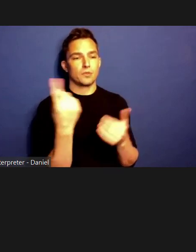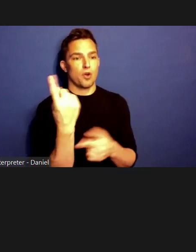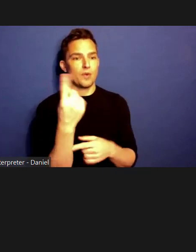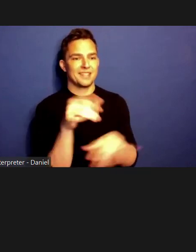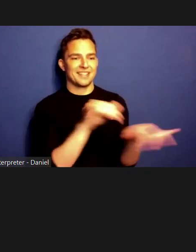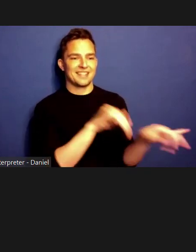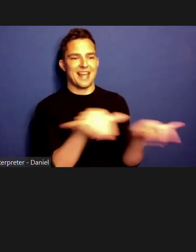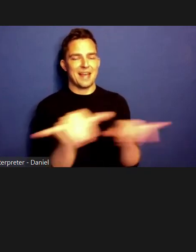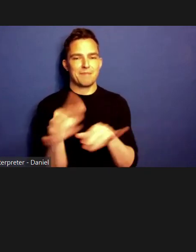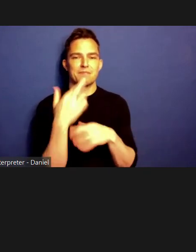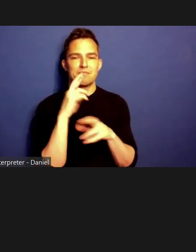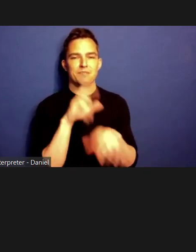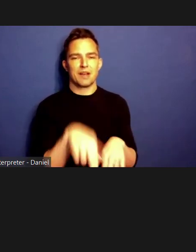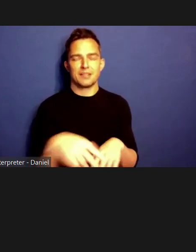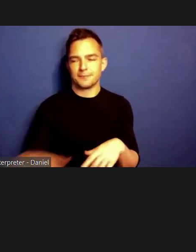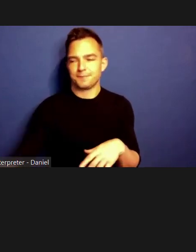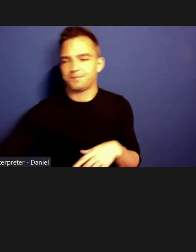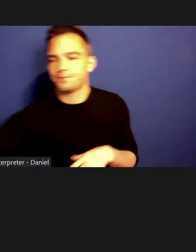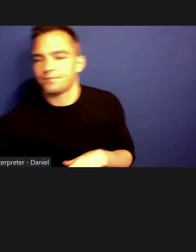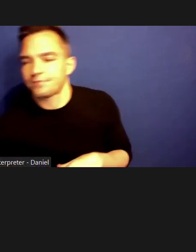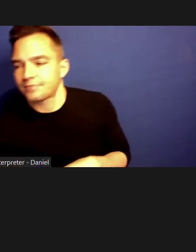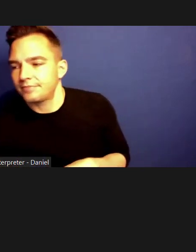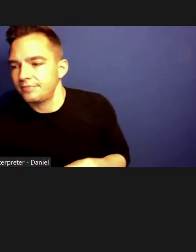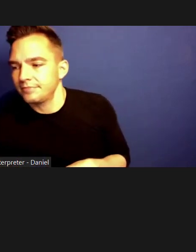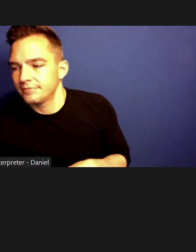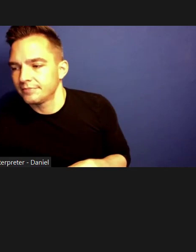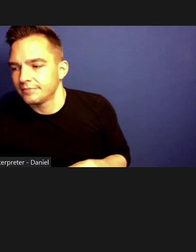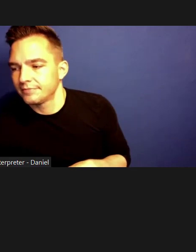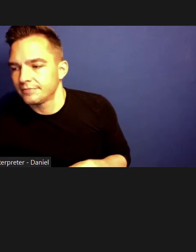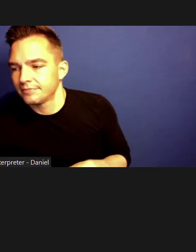actually says, and that's to go through the process again.